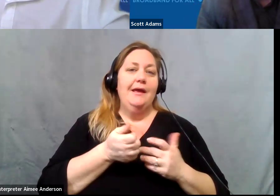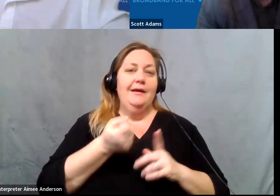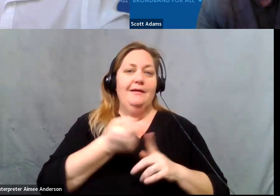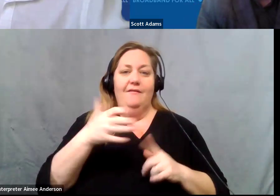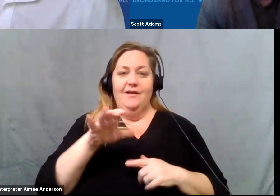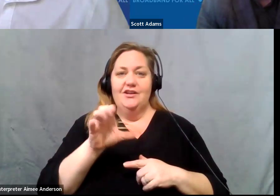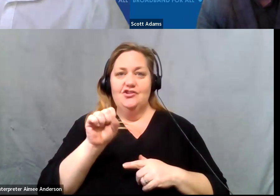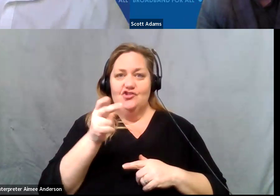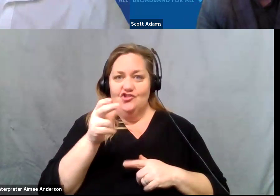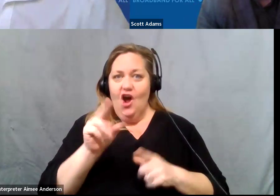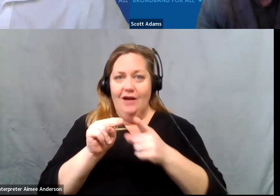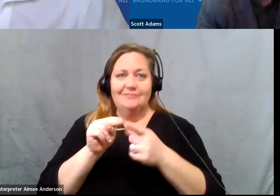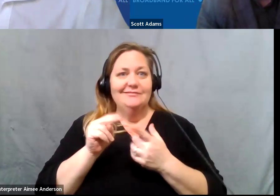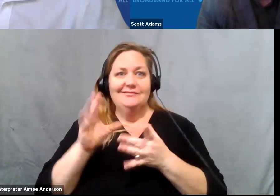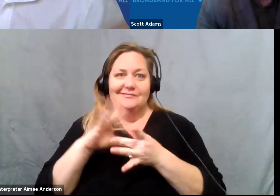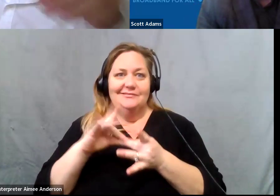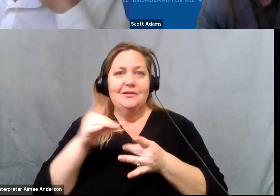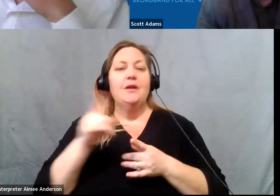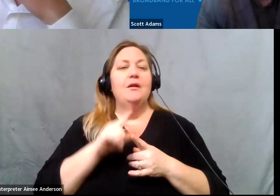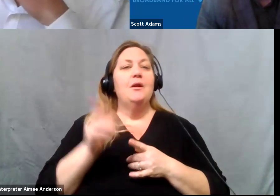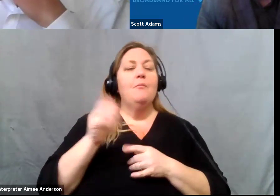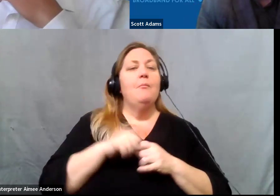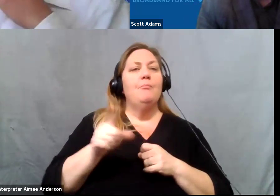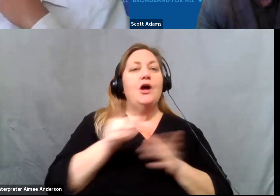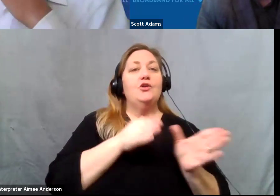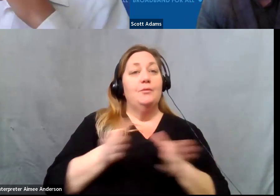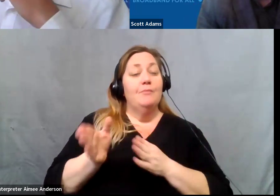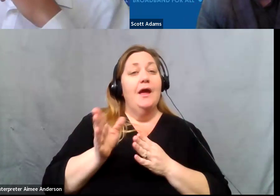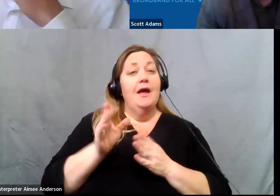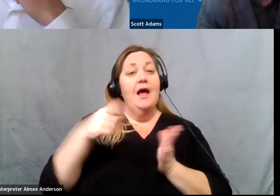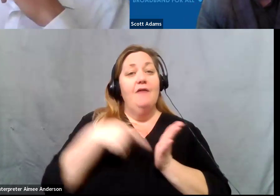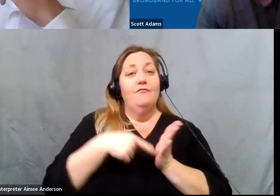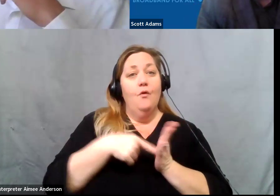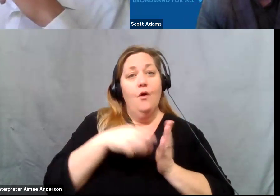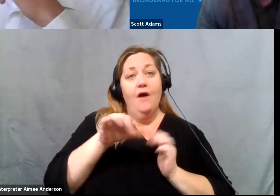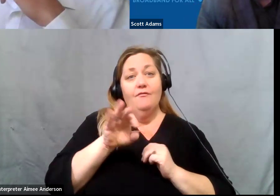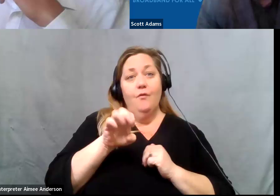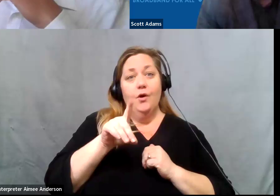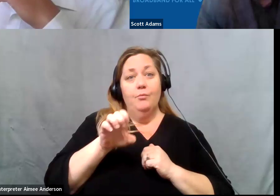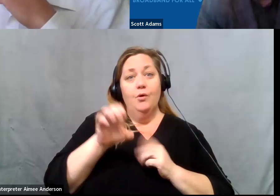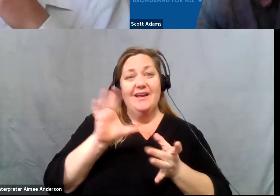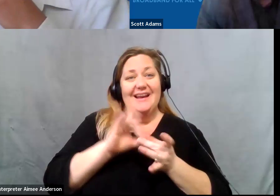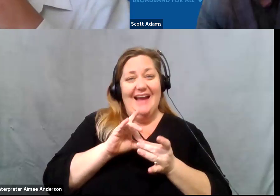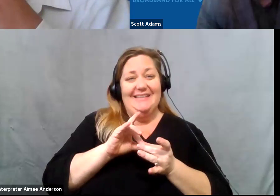that during the planning process the Affordable Connectivity Program was a major tool and the,